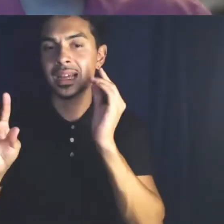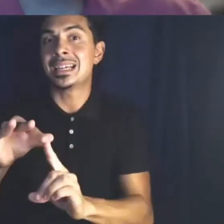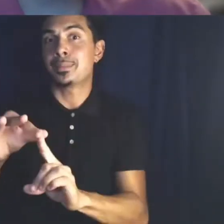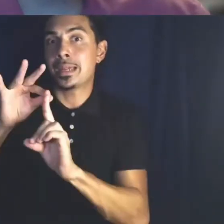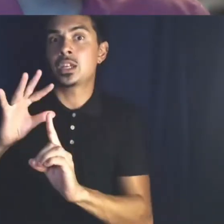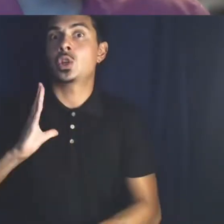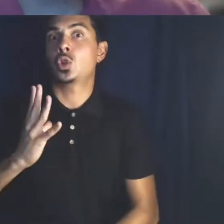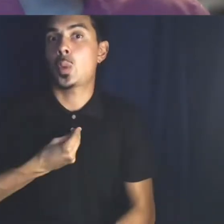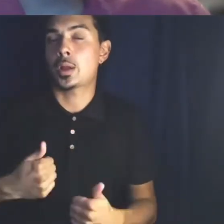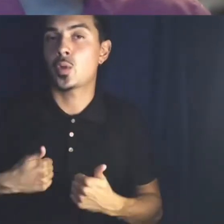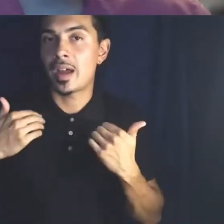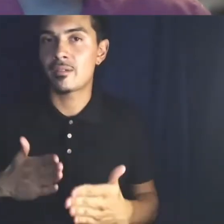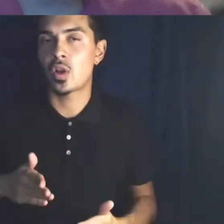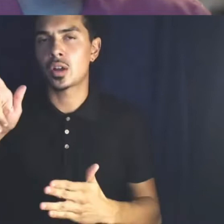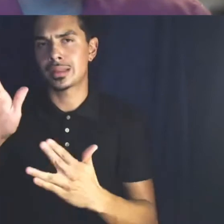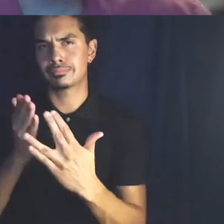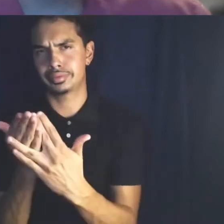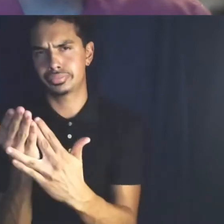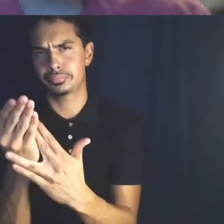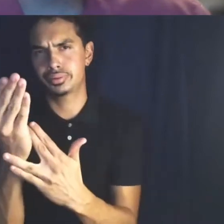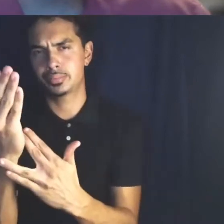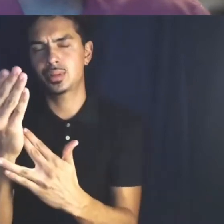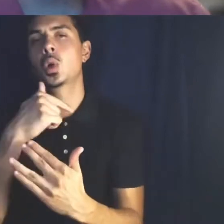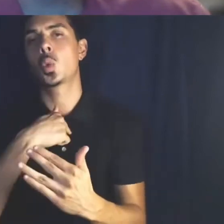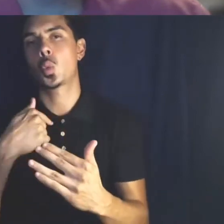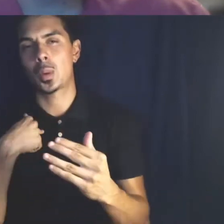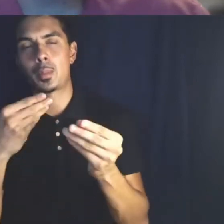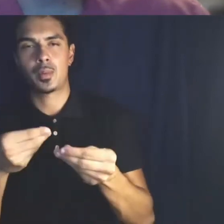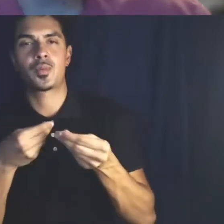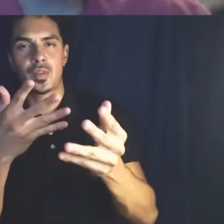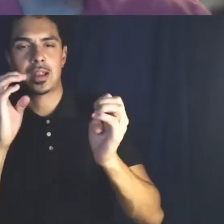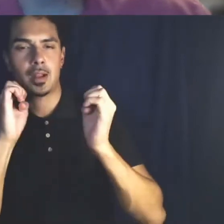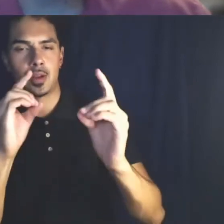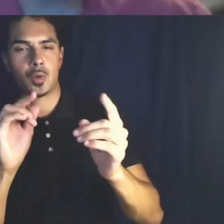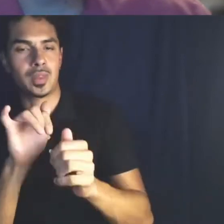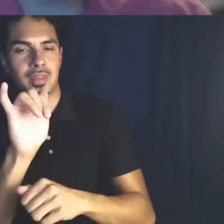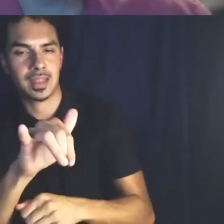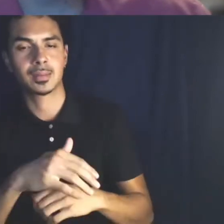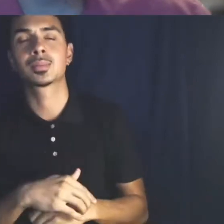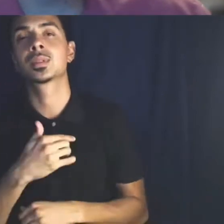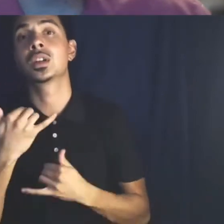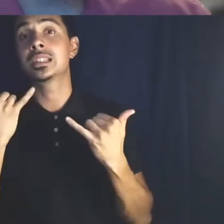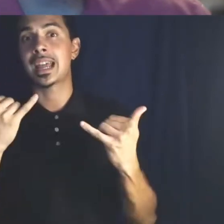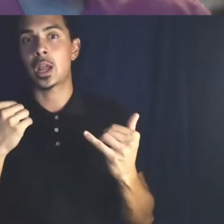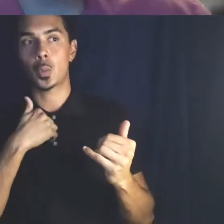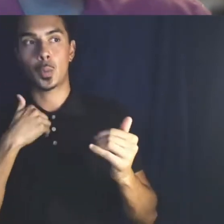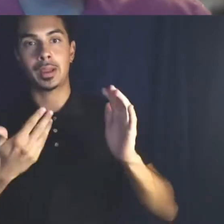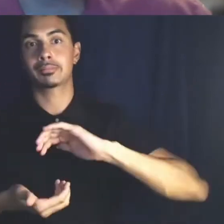But we are glad to do the work that we do and be able to partner with great people like J and Afton.